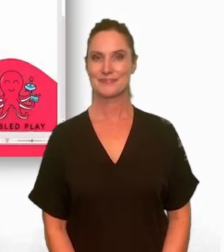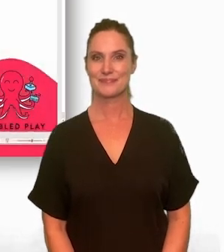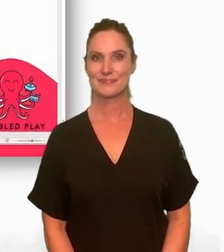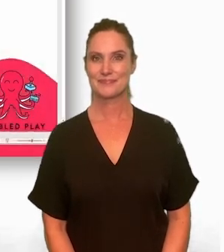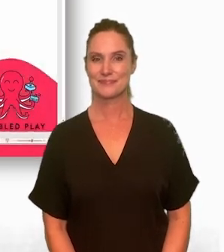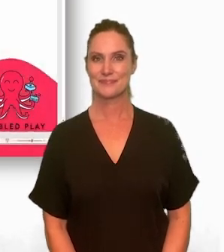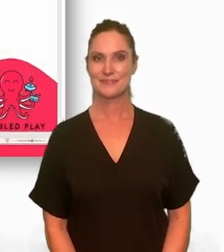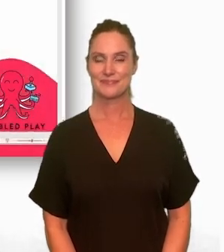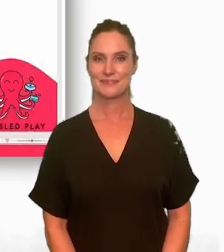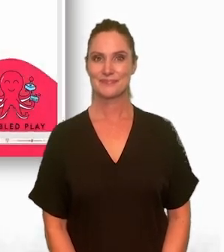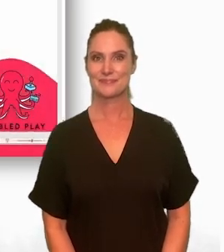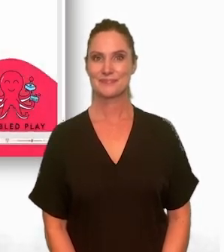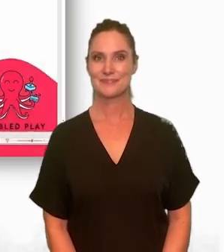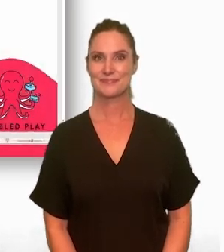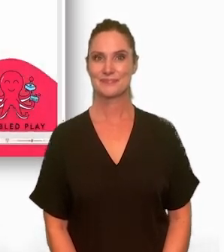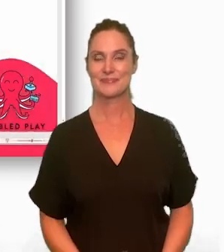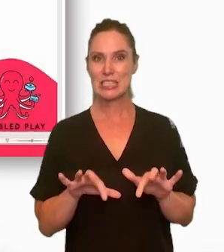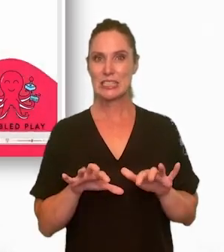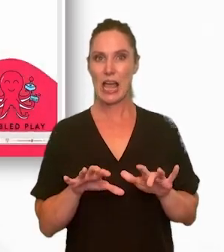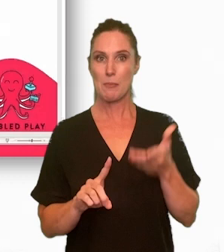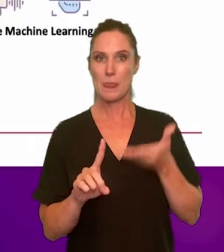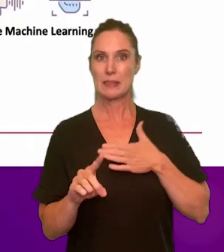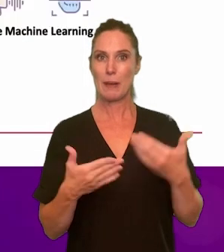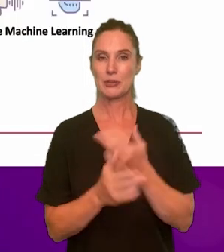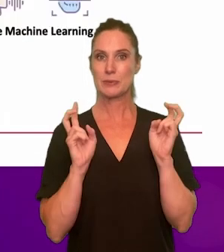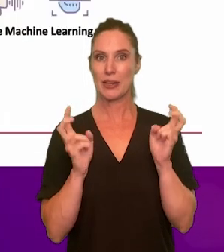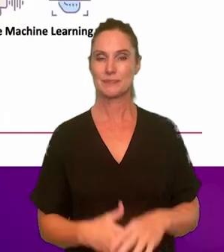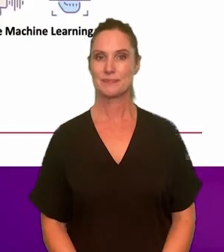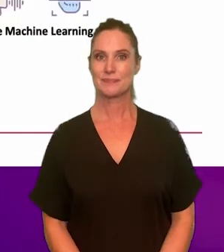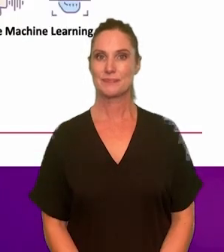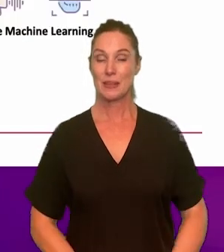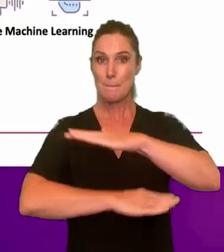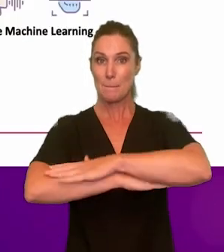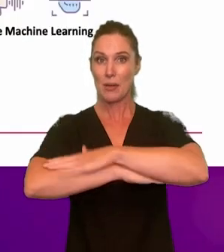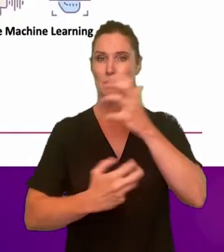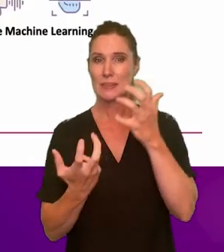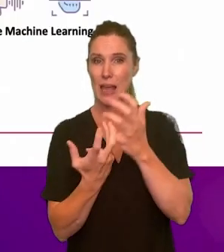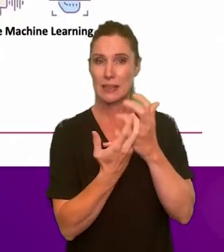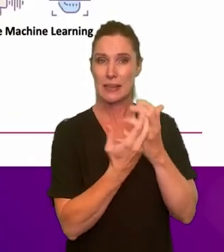New slide. Type this is my new title. It's a platform that adapts to each user's abilities